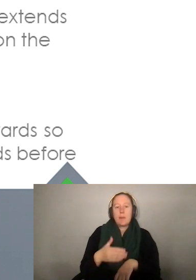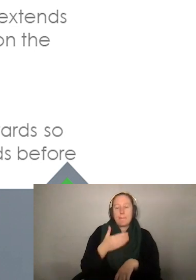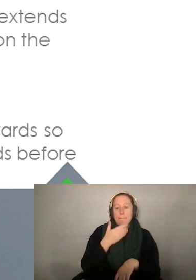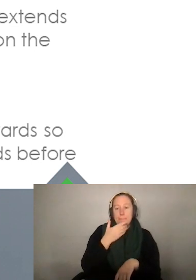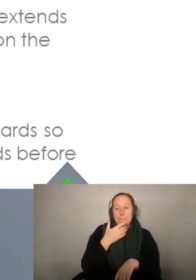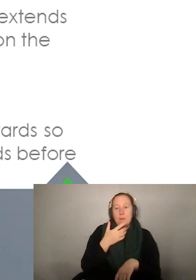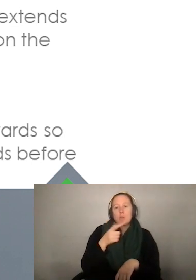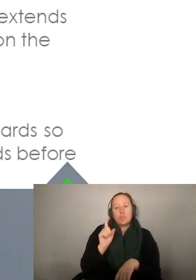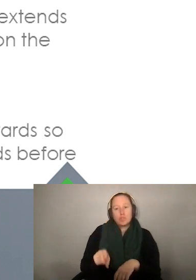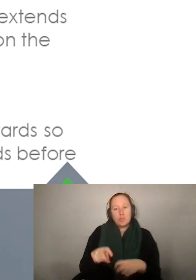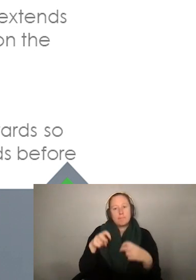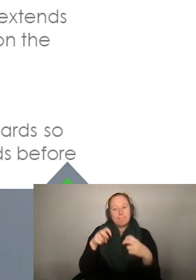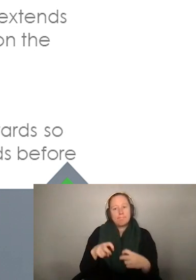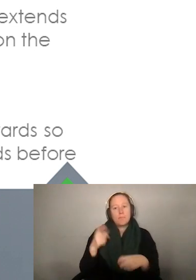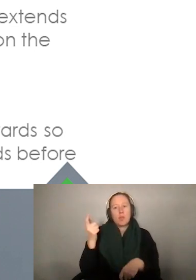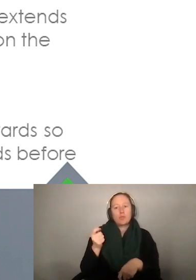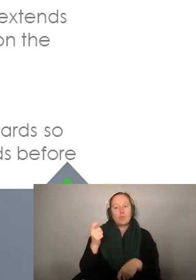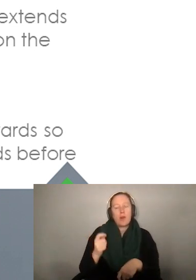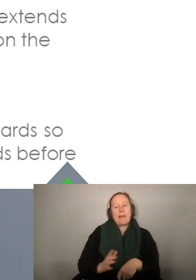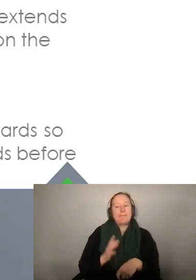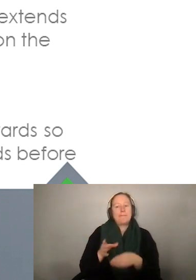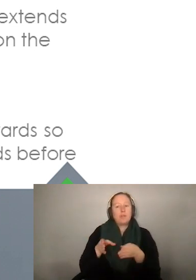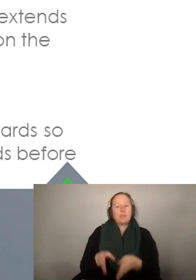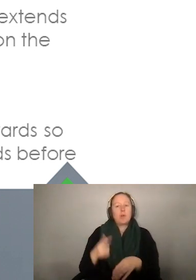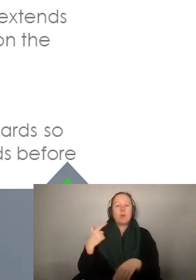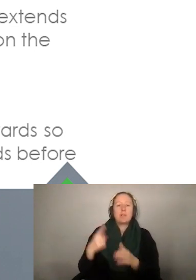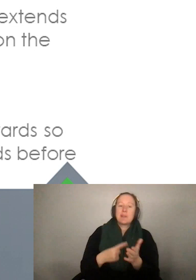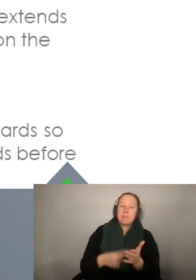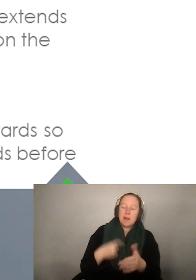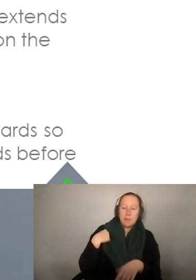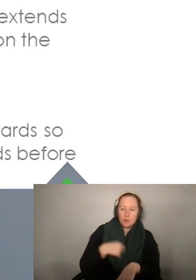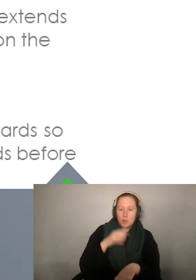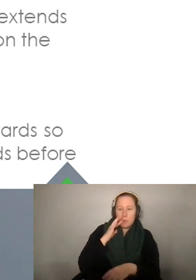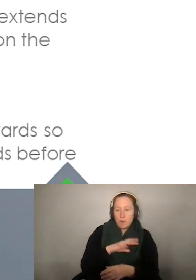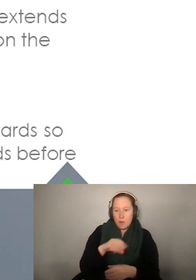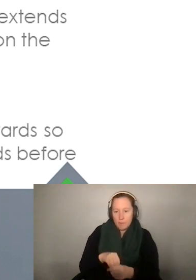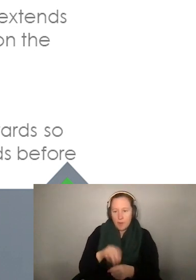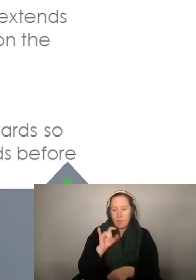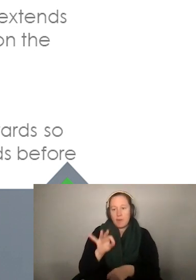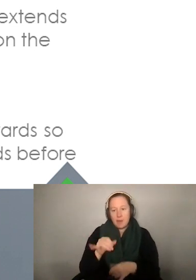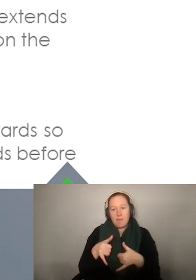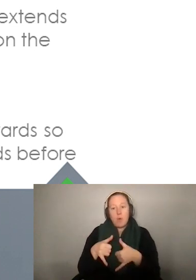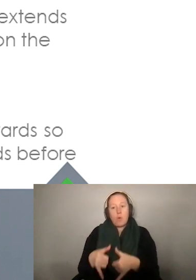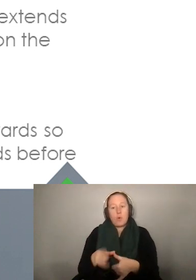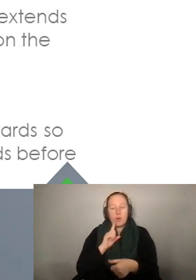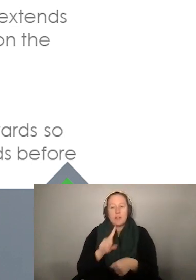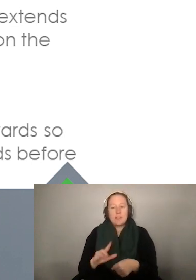but we will often get involved if awards have been fully expended.